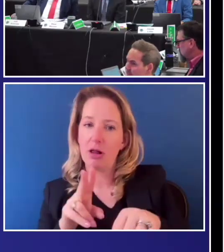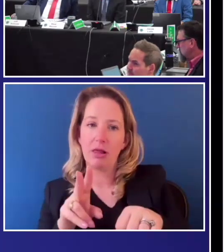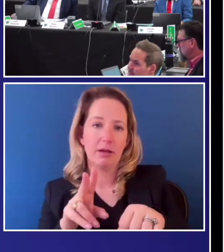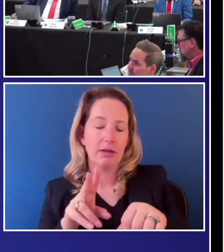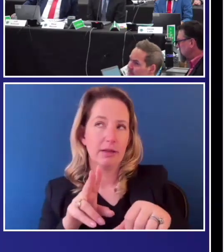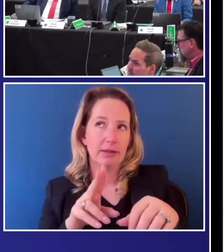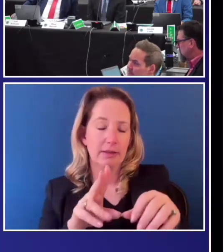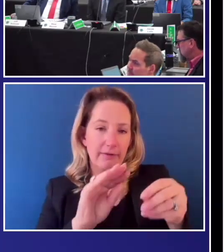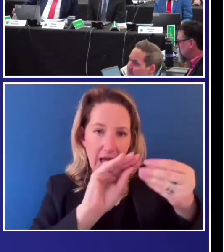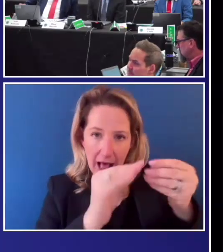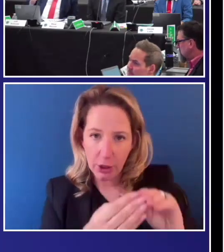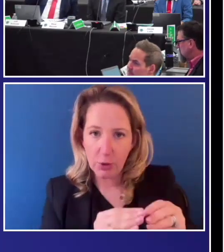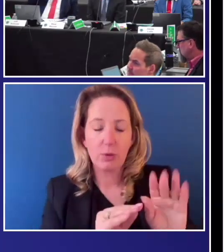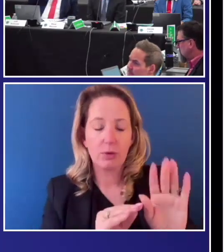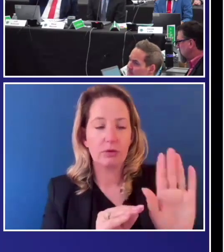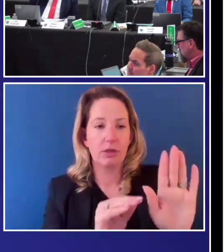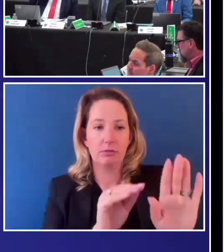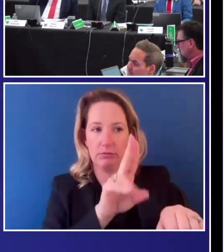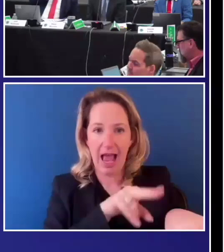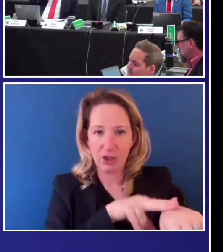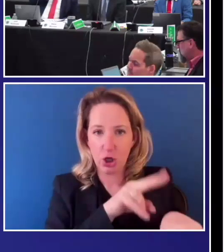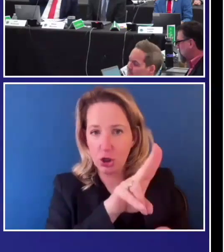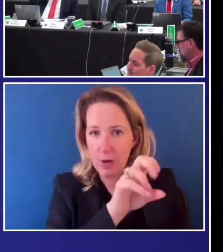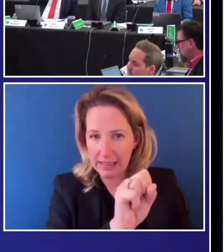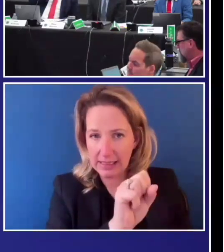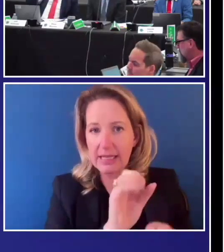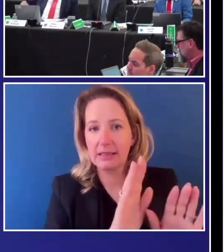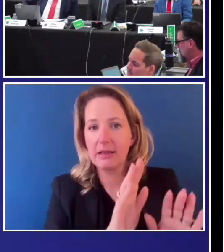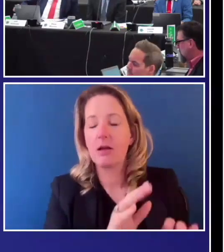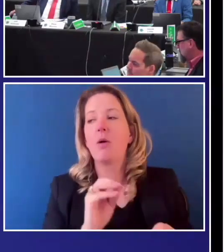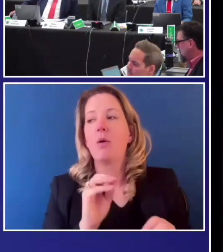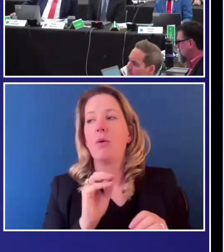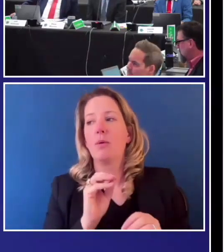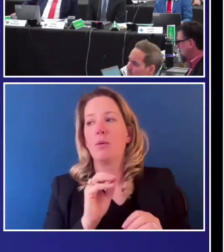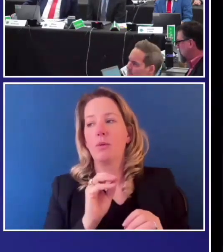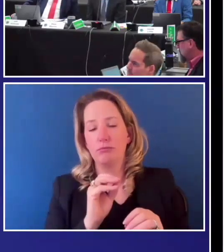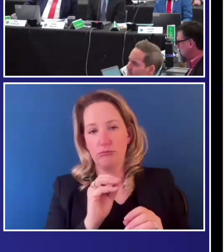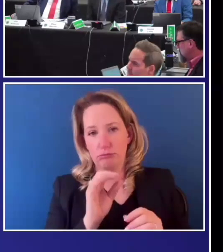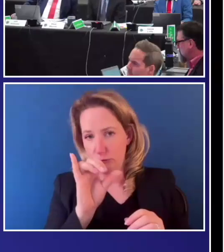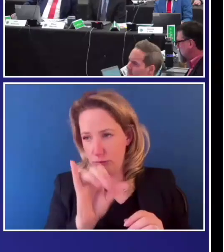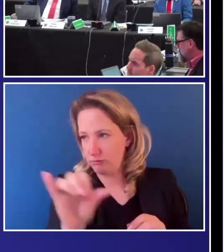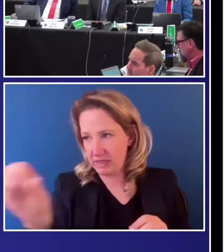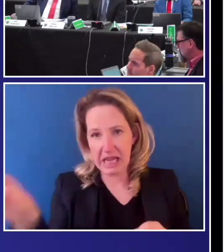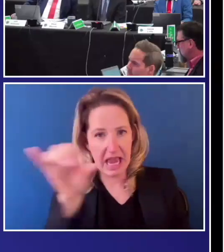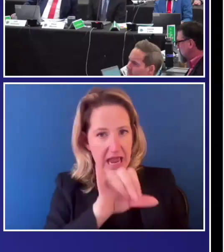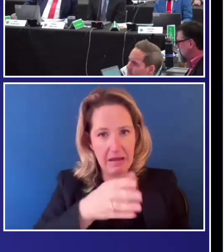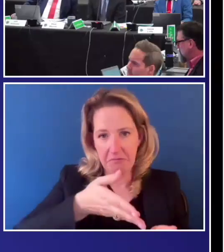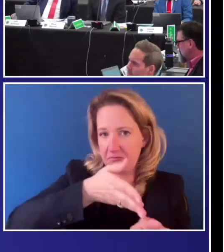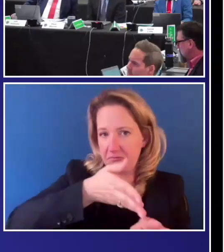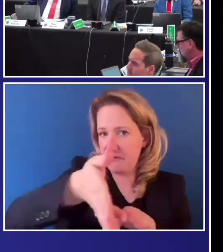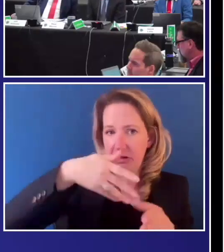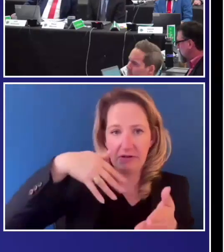States, or -- if we can scroll down a little bit more -- nationally in the United States with the same field of study under the two-digit CIP code.